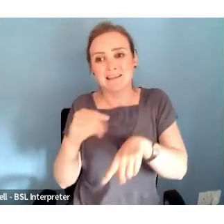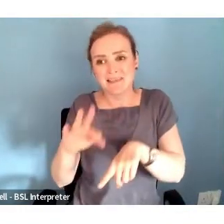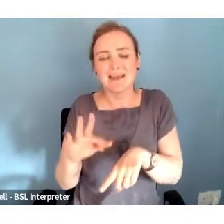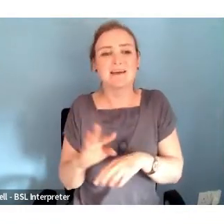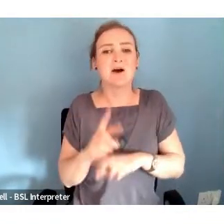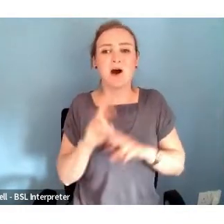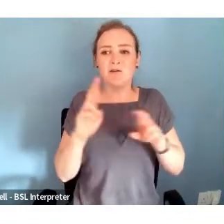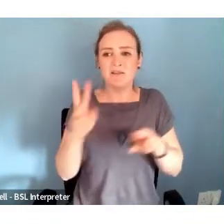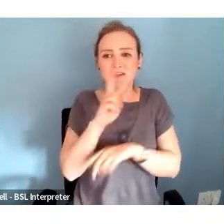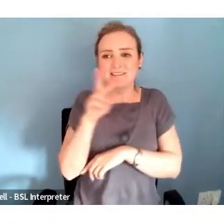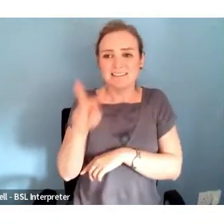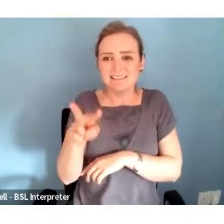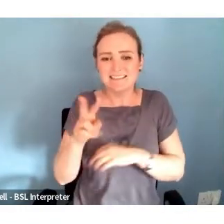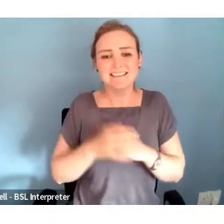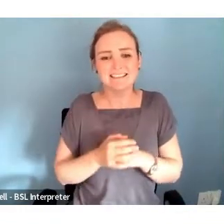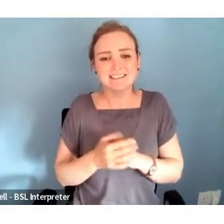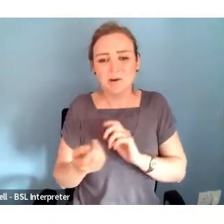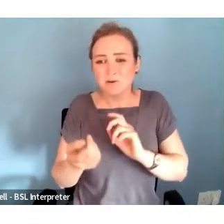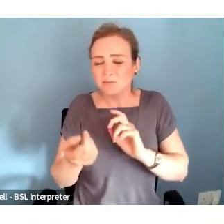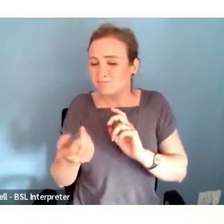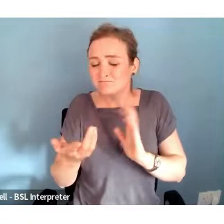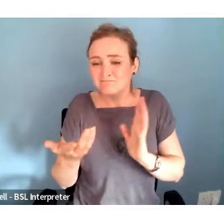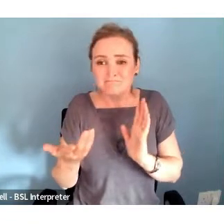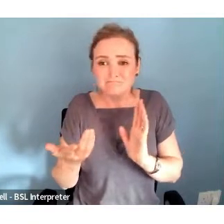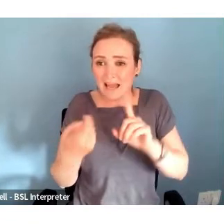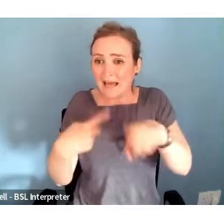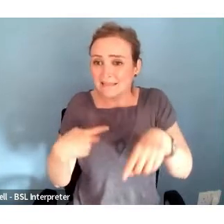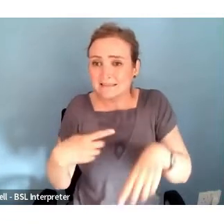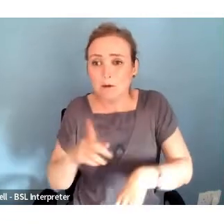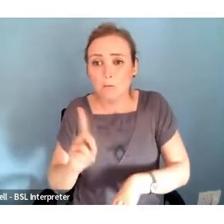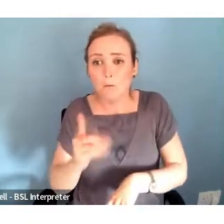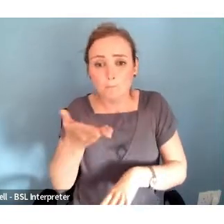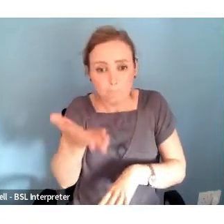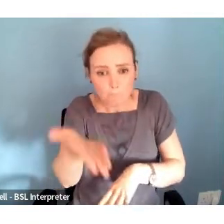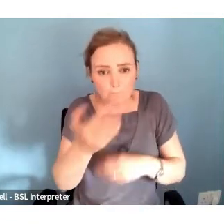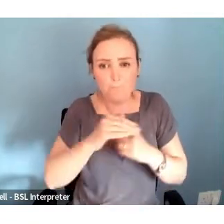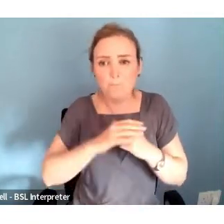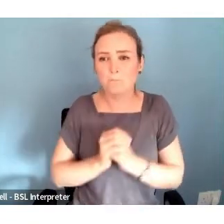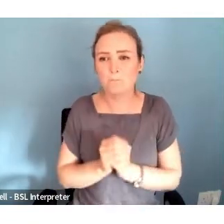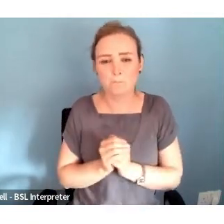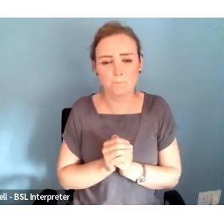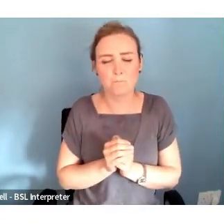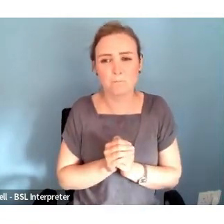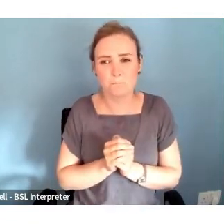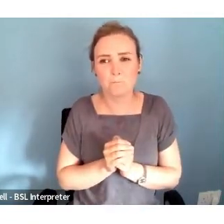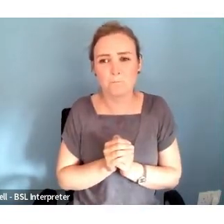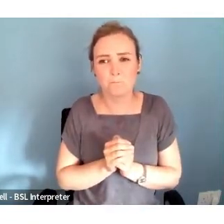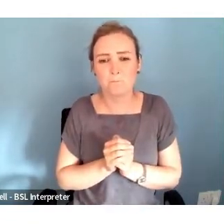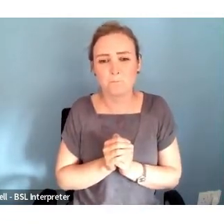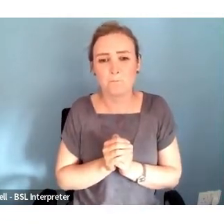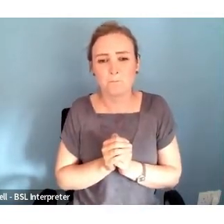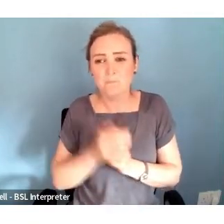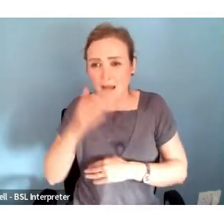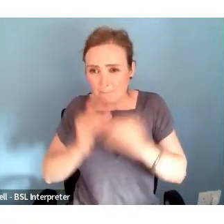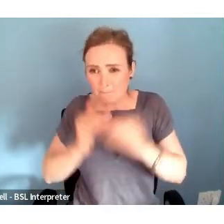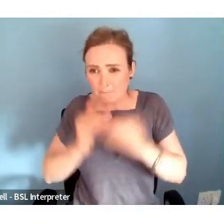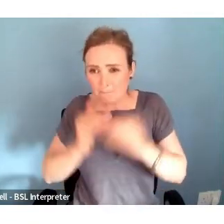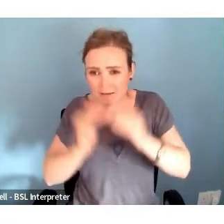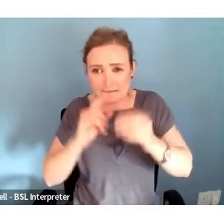. Inaccessible buildings is one guess. Yes.